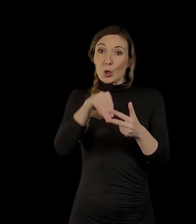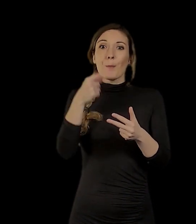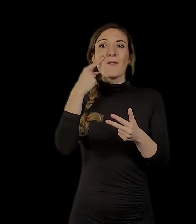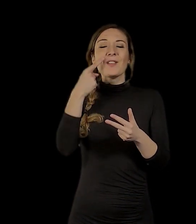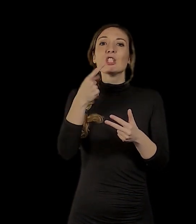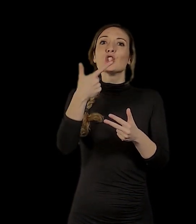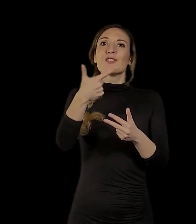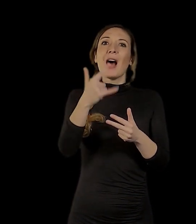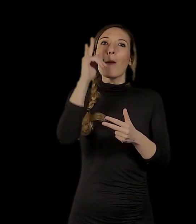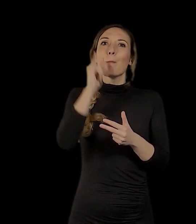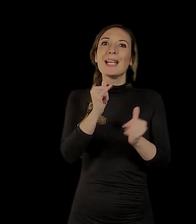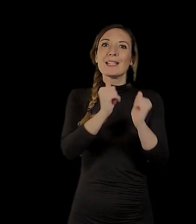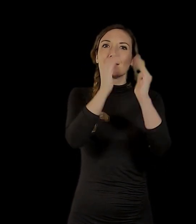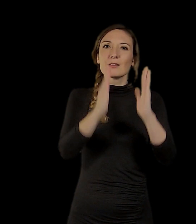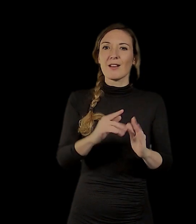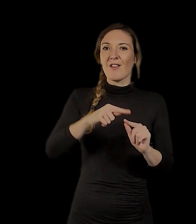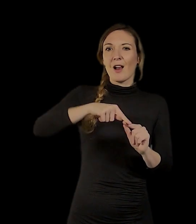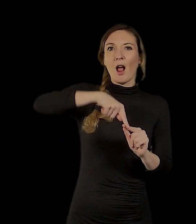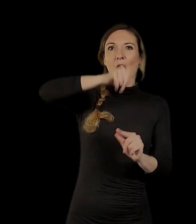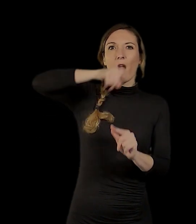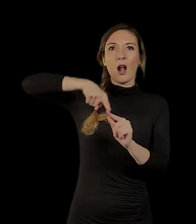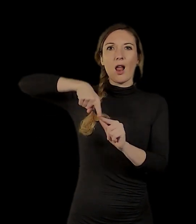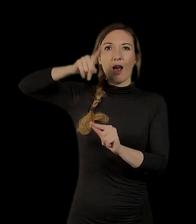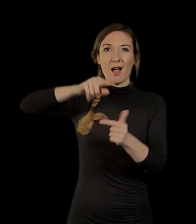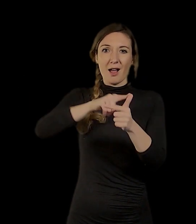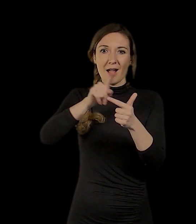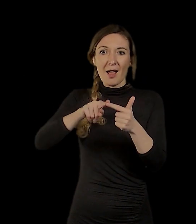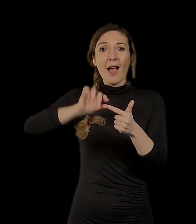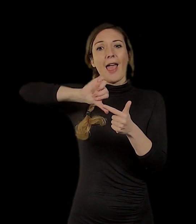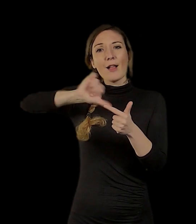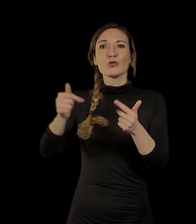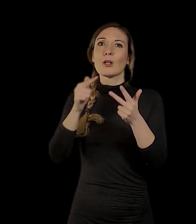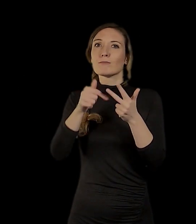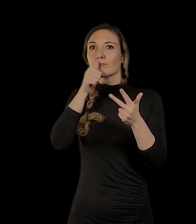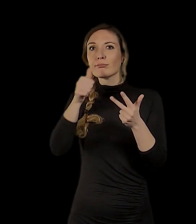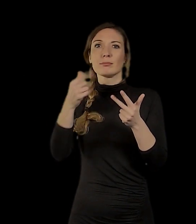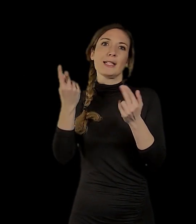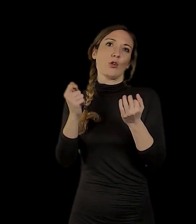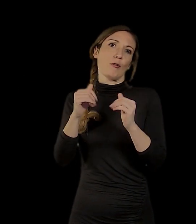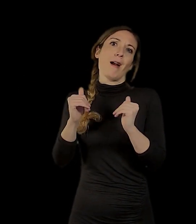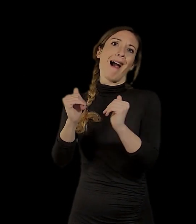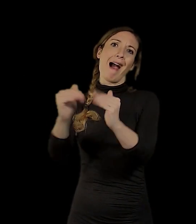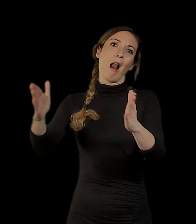this place. It will be a